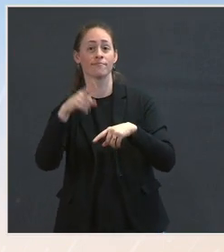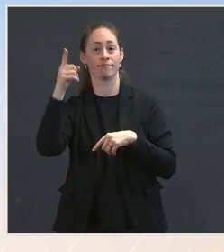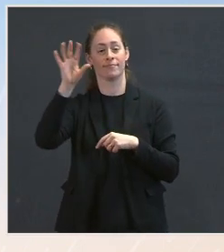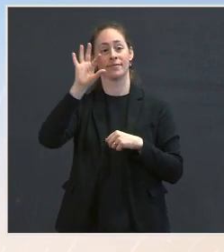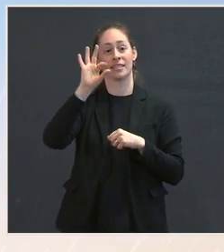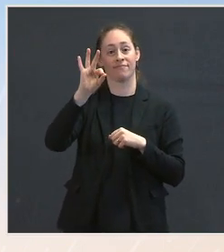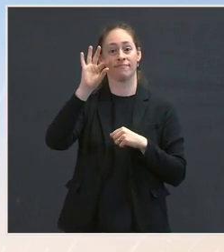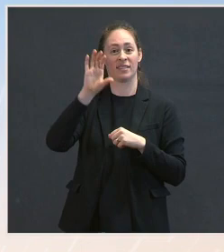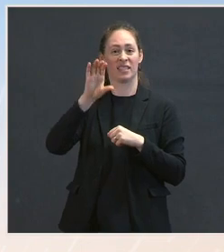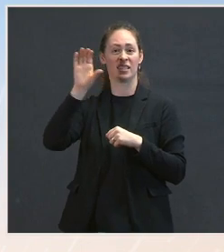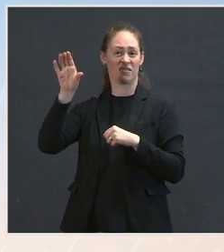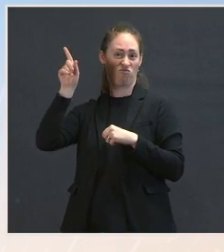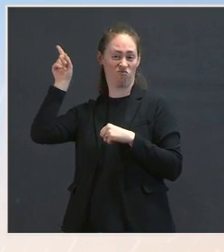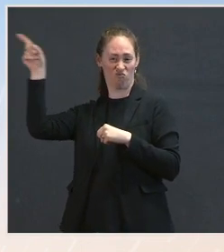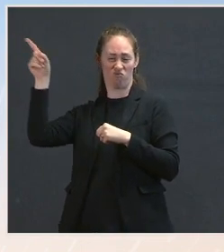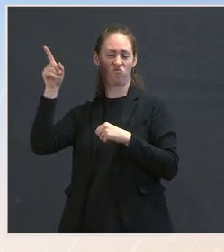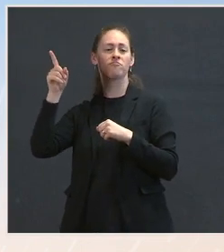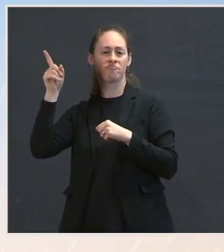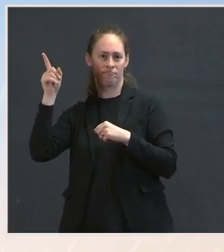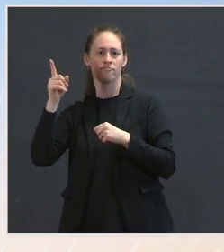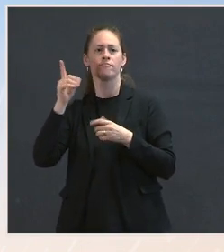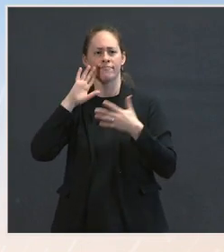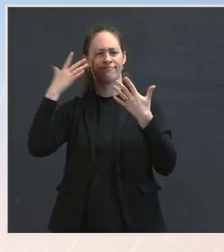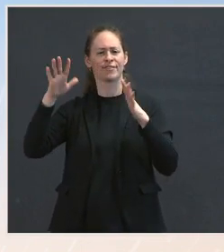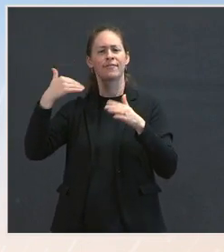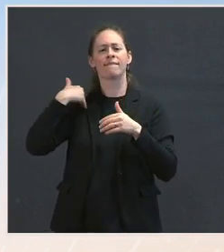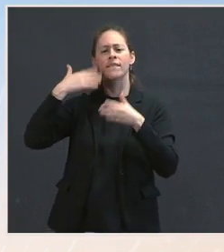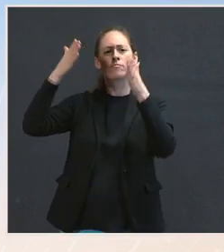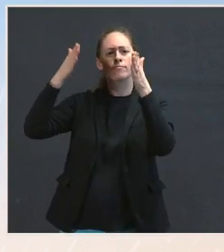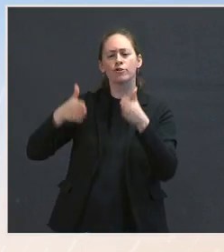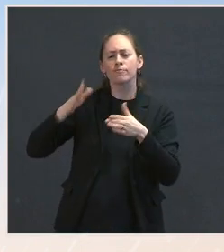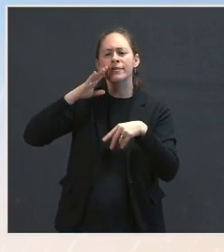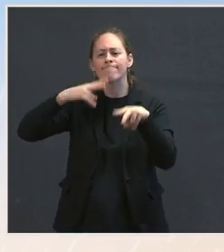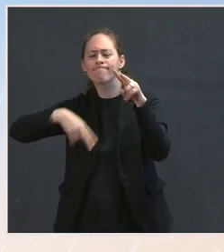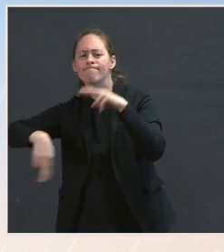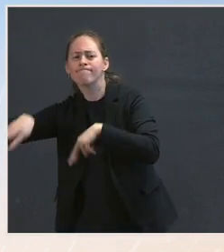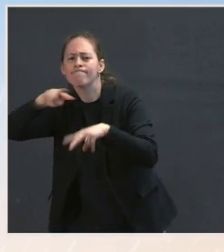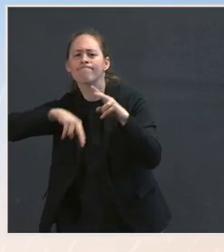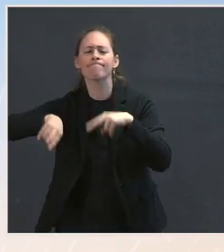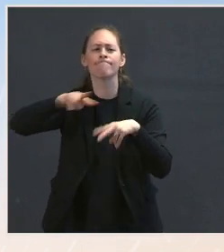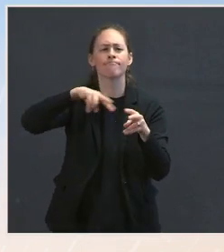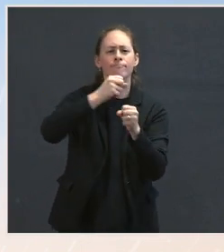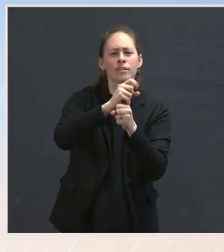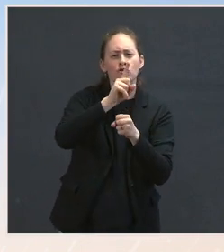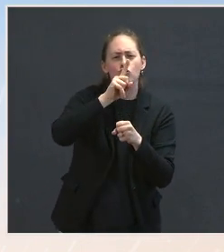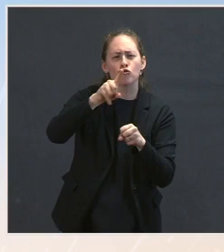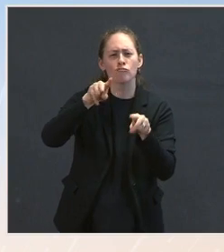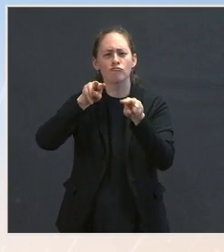had had over- -- has oversight, I should say, and certainly has been watching it closely, monitoring it closely. The Treasury Secretary